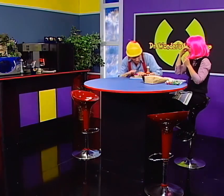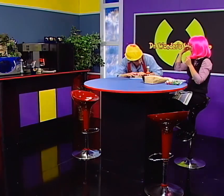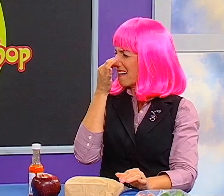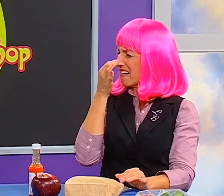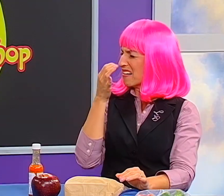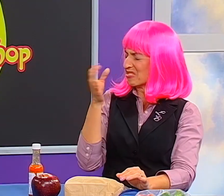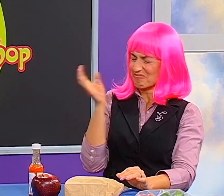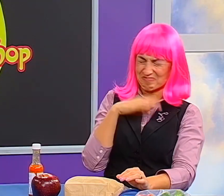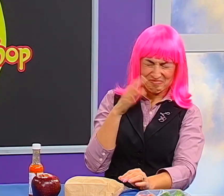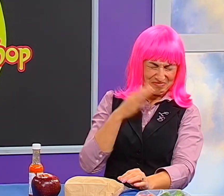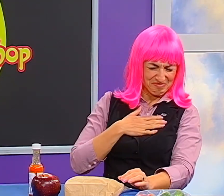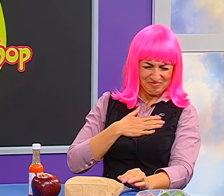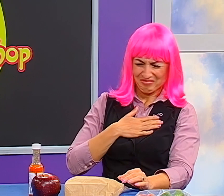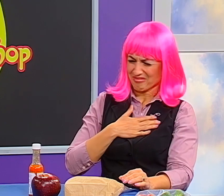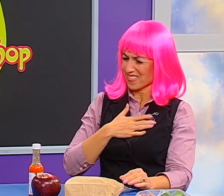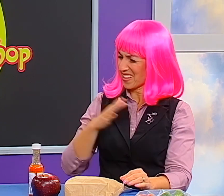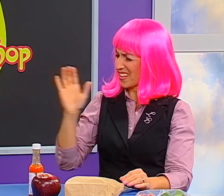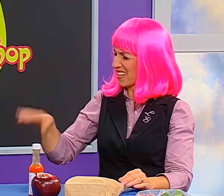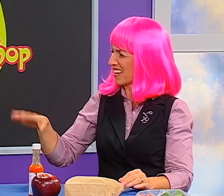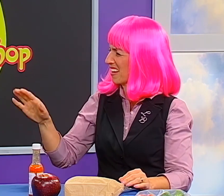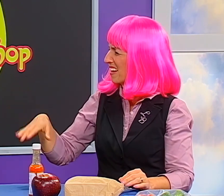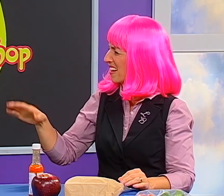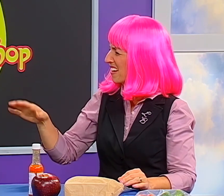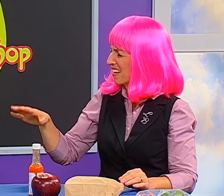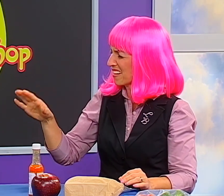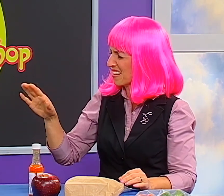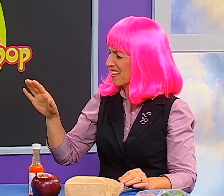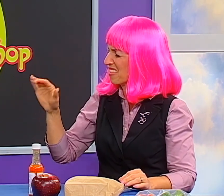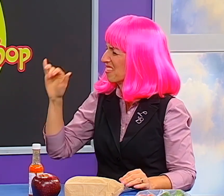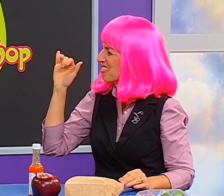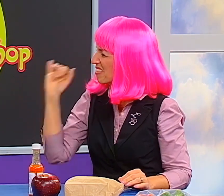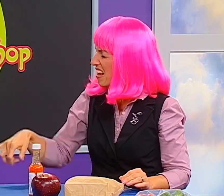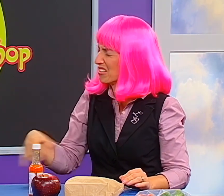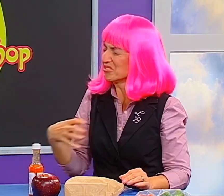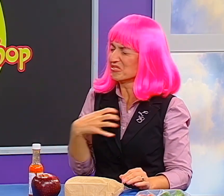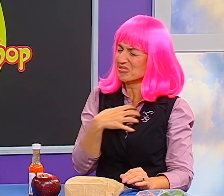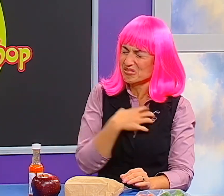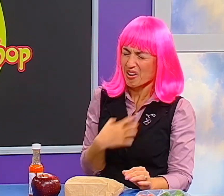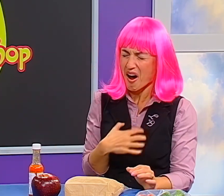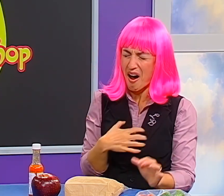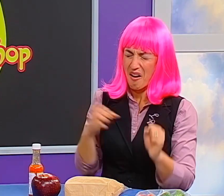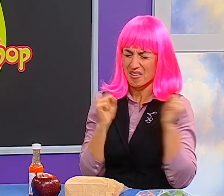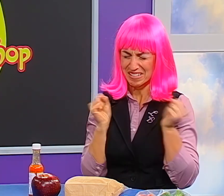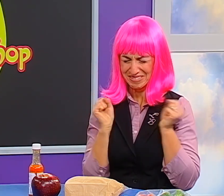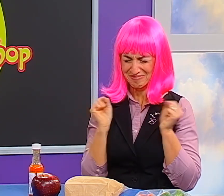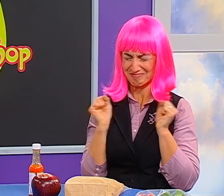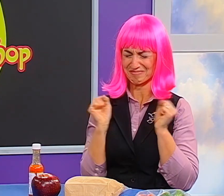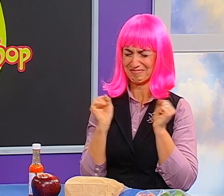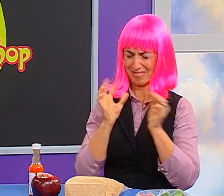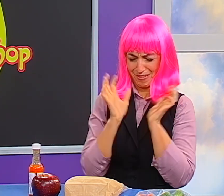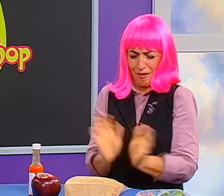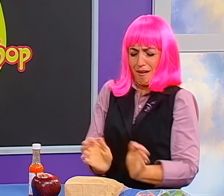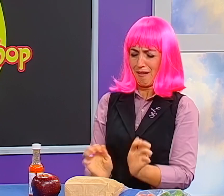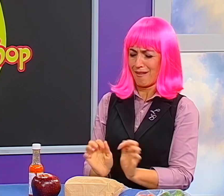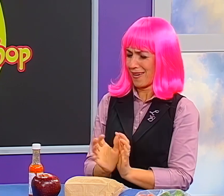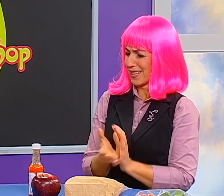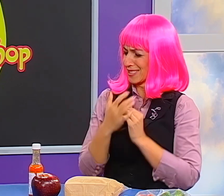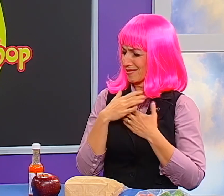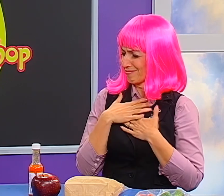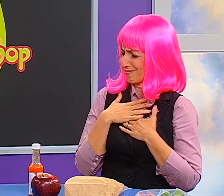PEE-EEW! THAT IS GROSS.